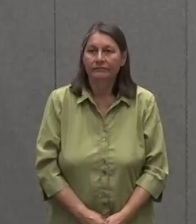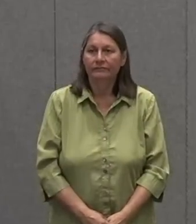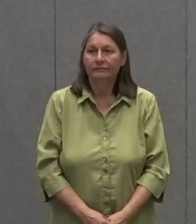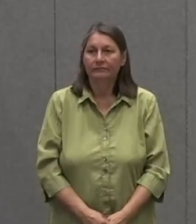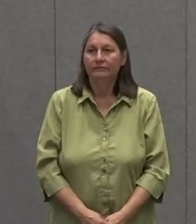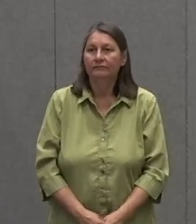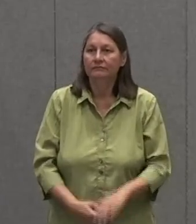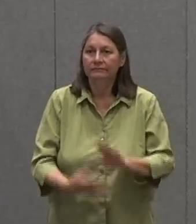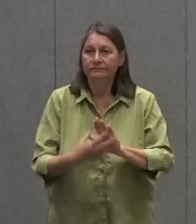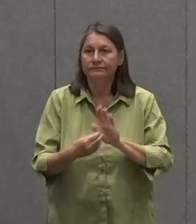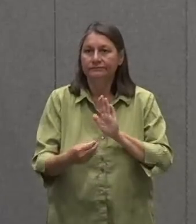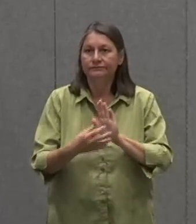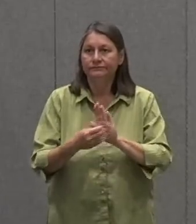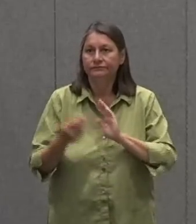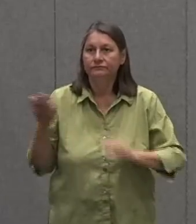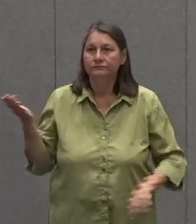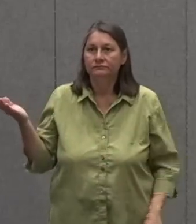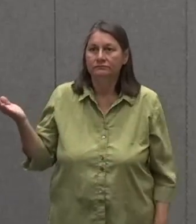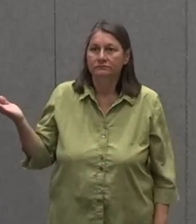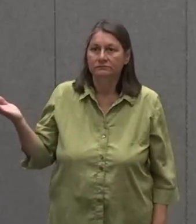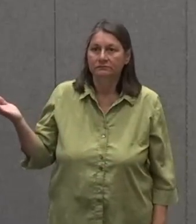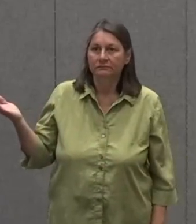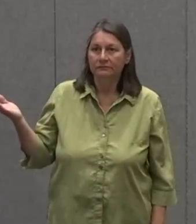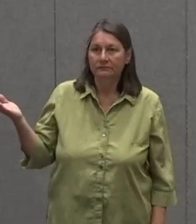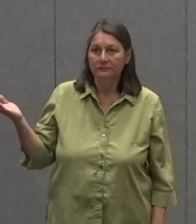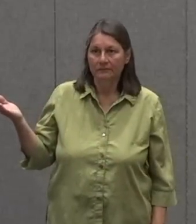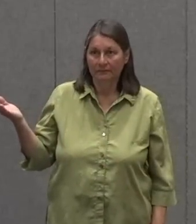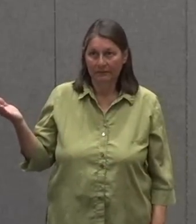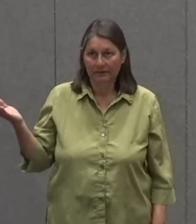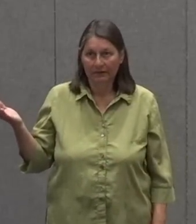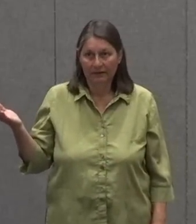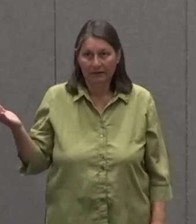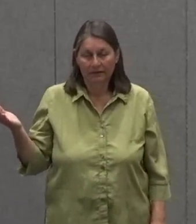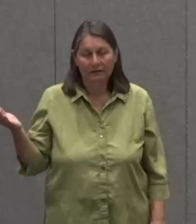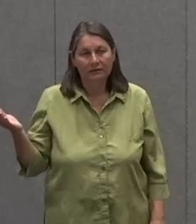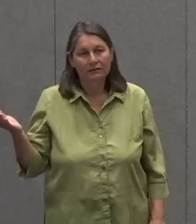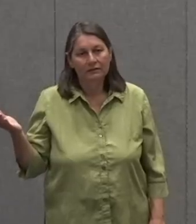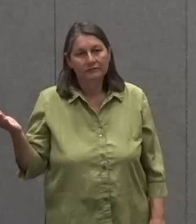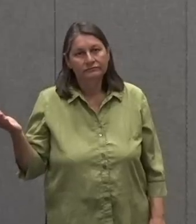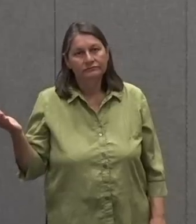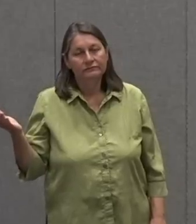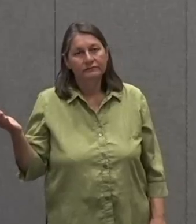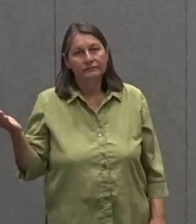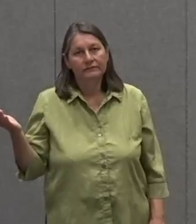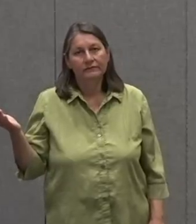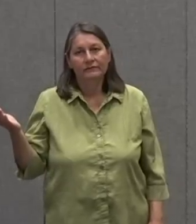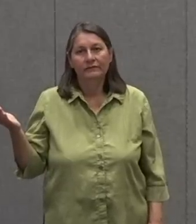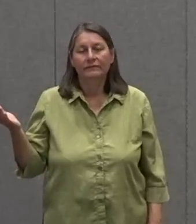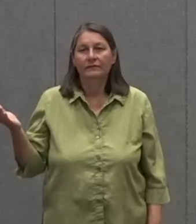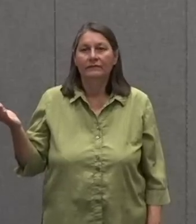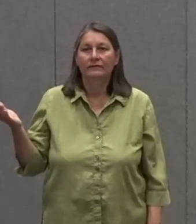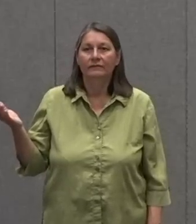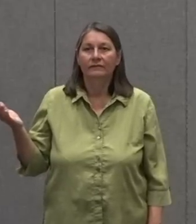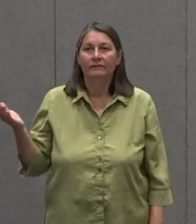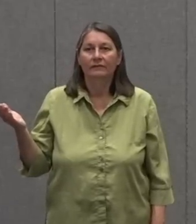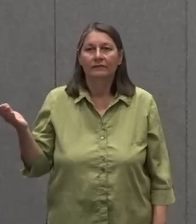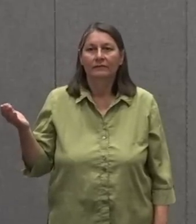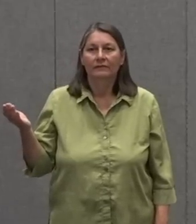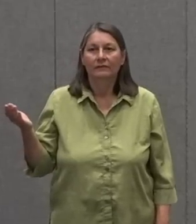by itself. So if you've ever seen, and maybe you have seen this particular drawing,